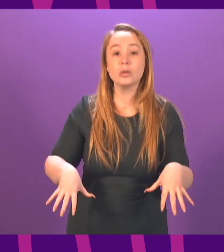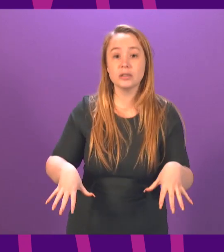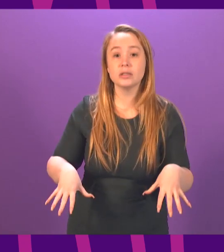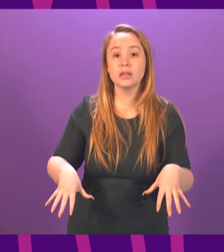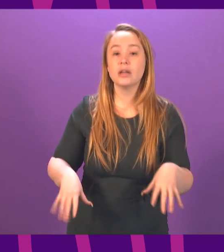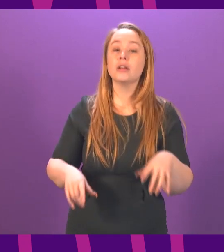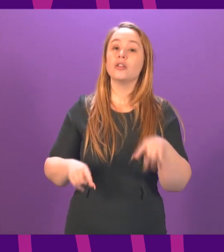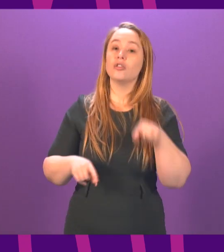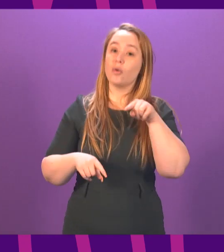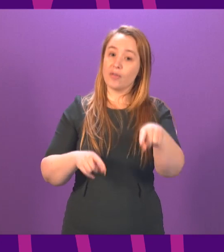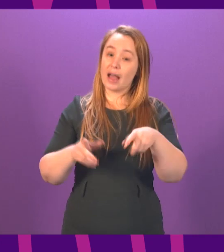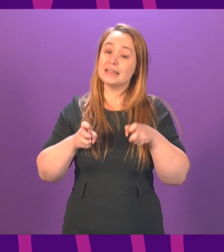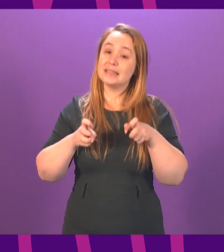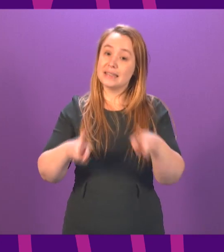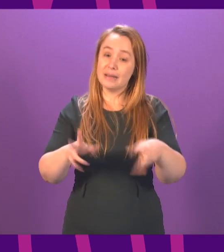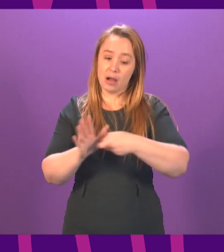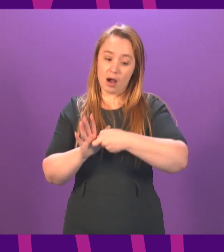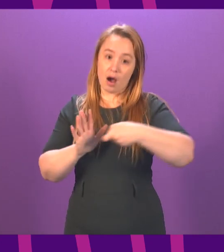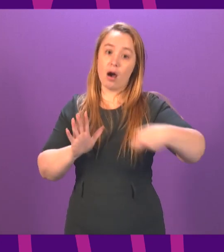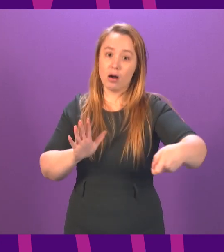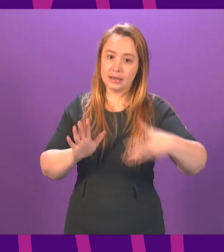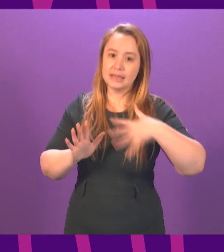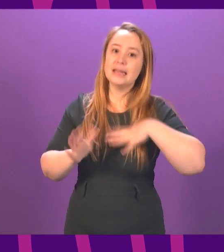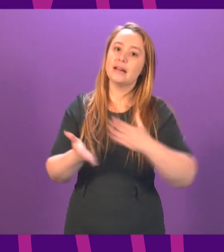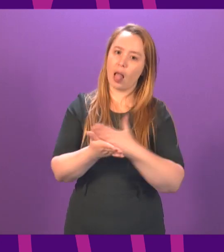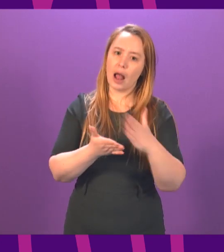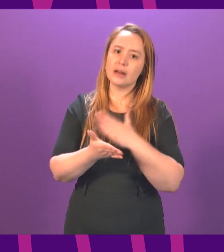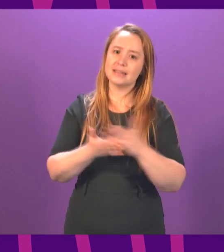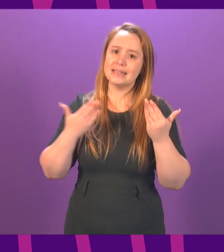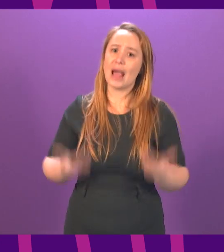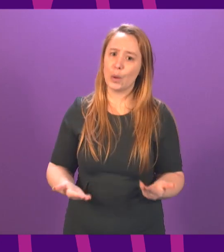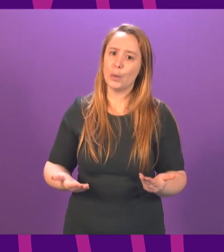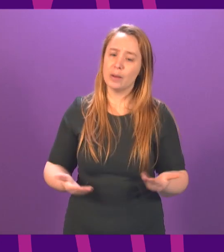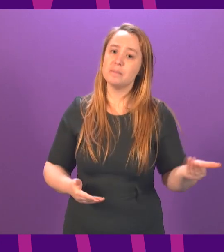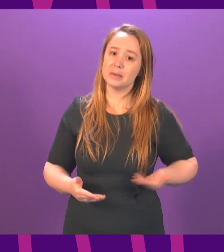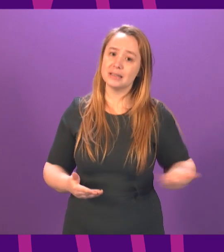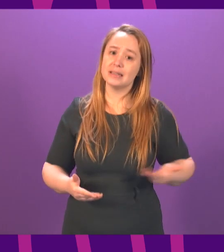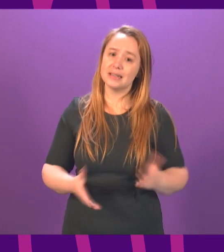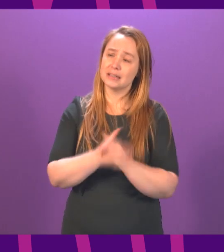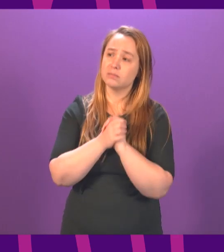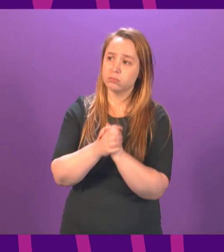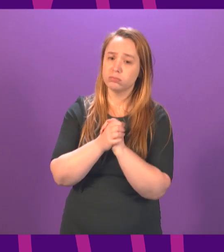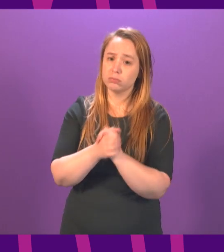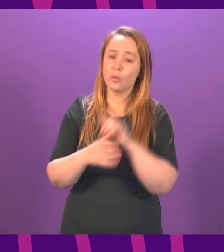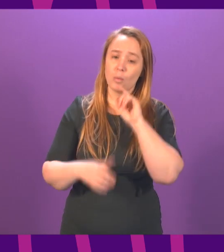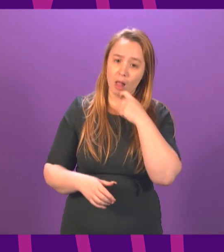will be extended for as long as necessary would be welcomed by businesses across the country. John Scott (Ayr) (Con): I